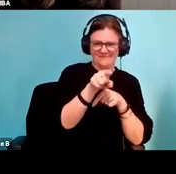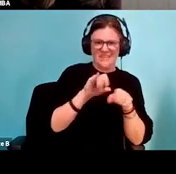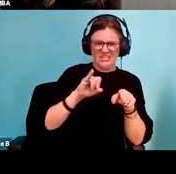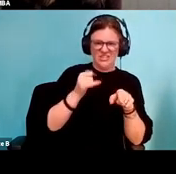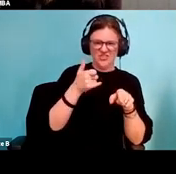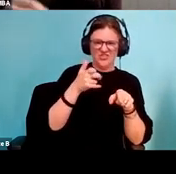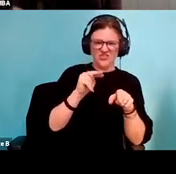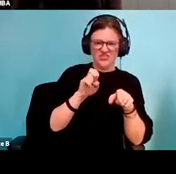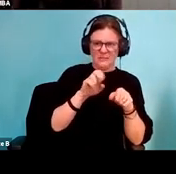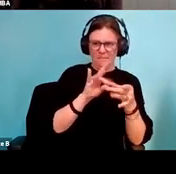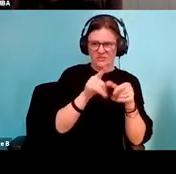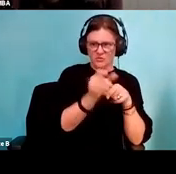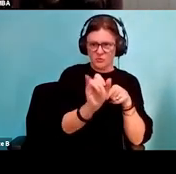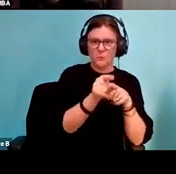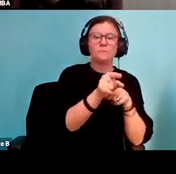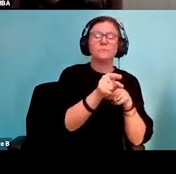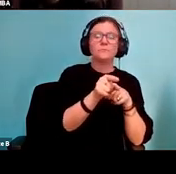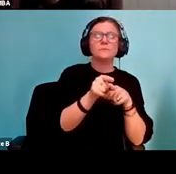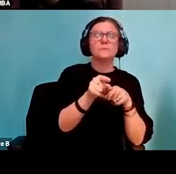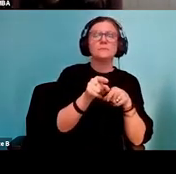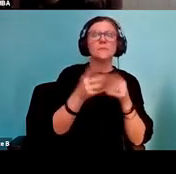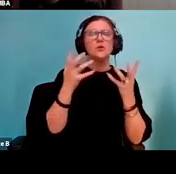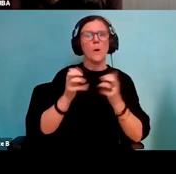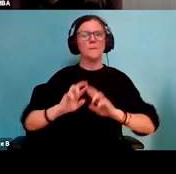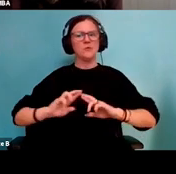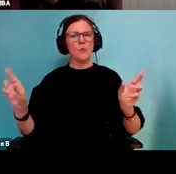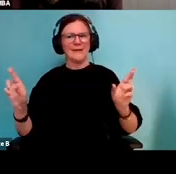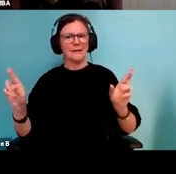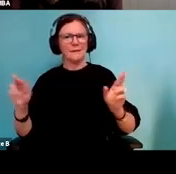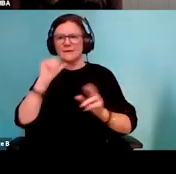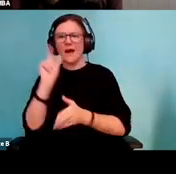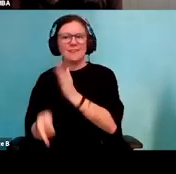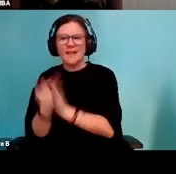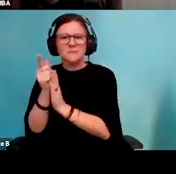this understanding that you want to be prepared, you do not want to be scrambling at the end